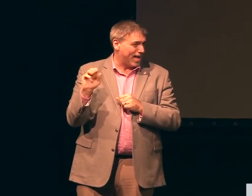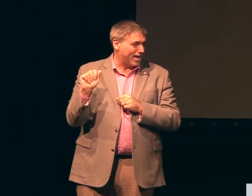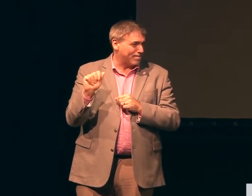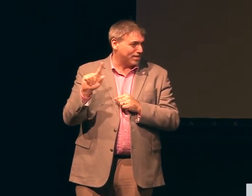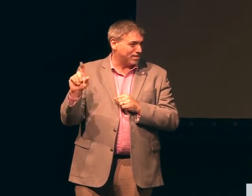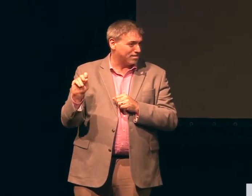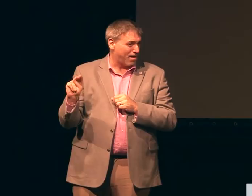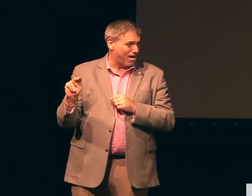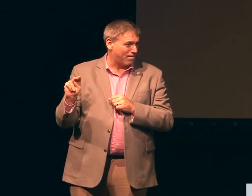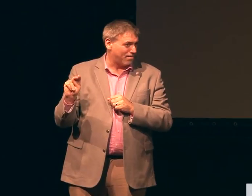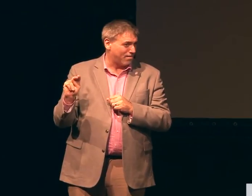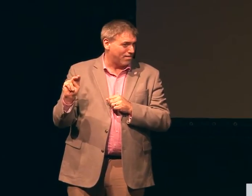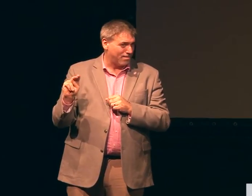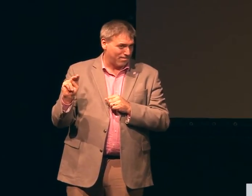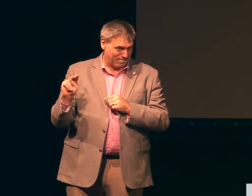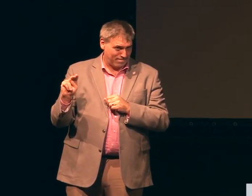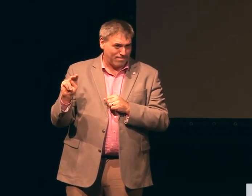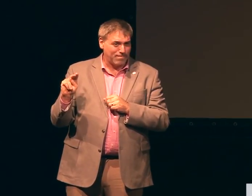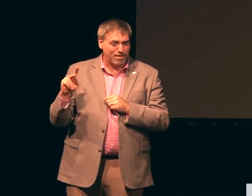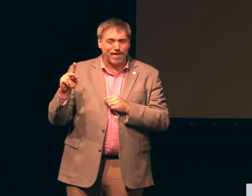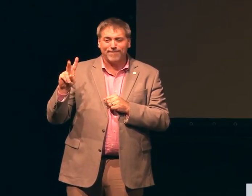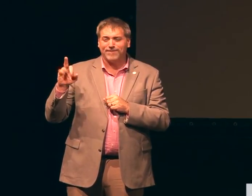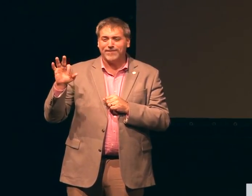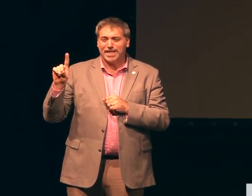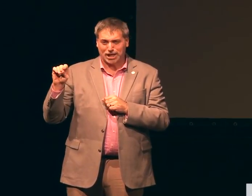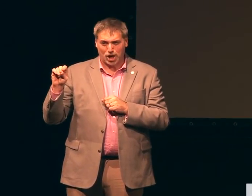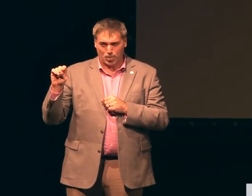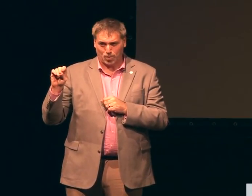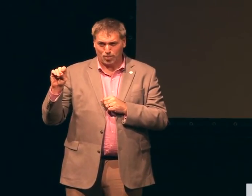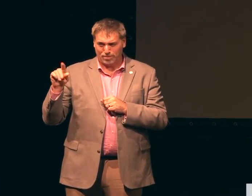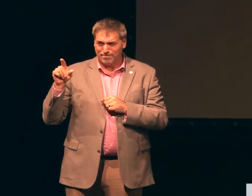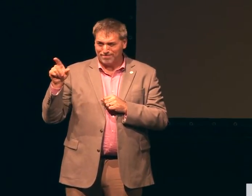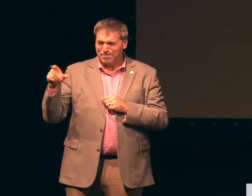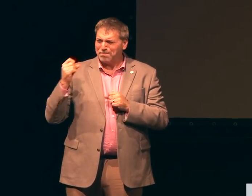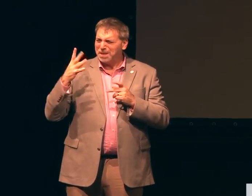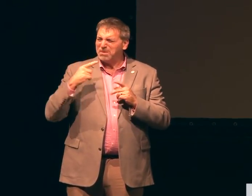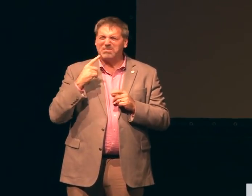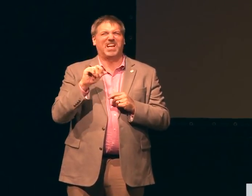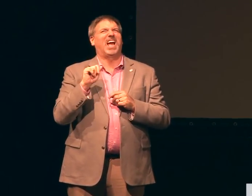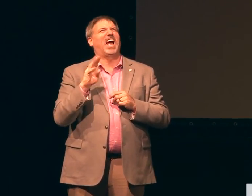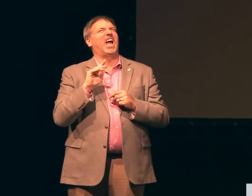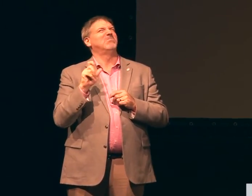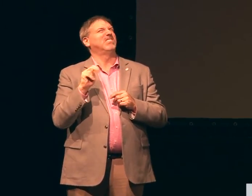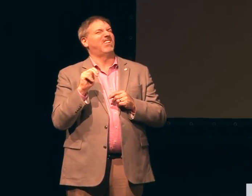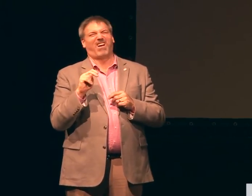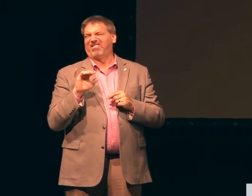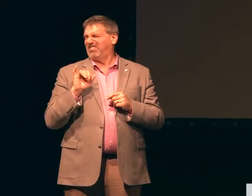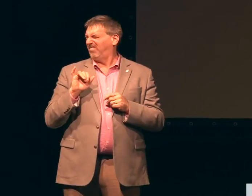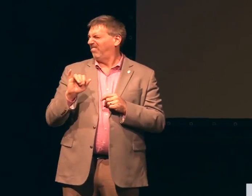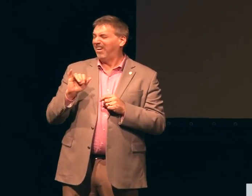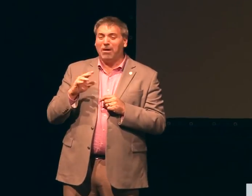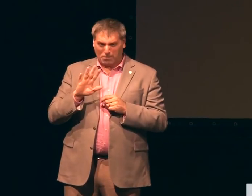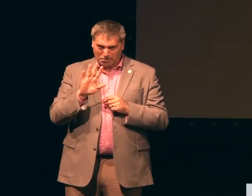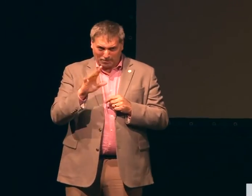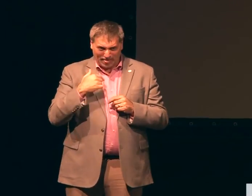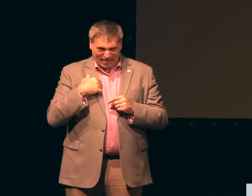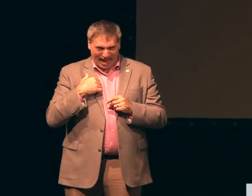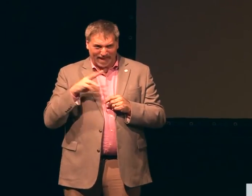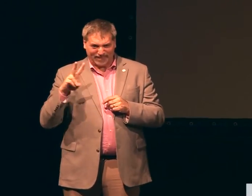settled now with Amazon. Amazon video, many people say Amazon, what is that? But they